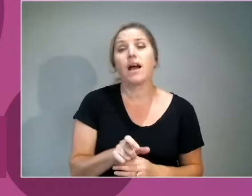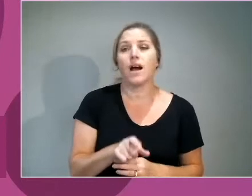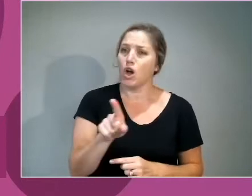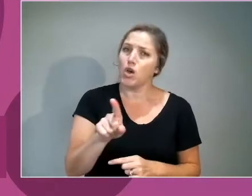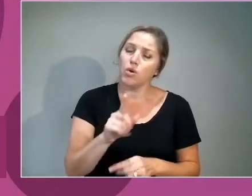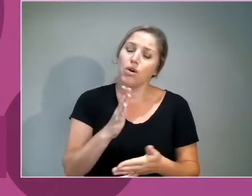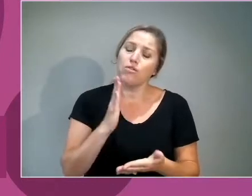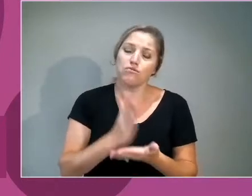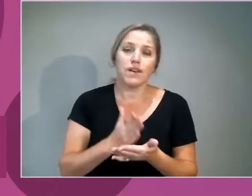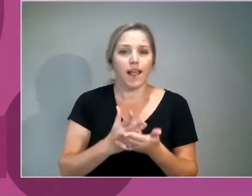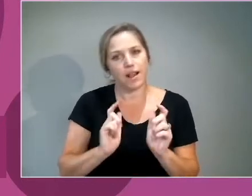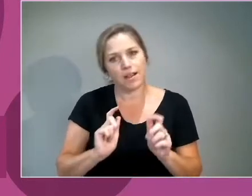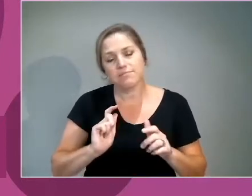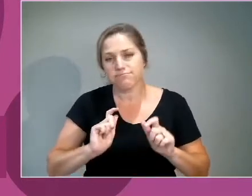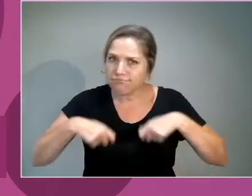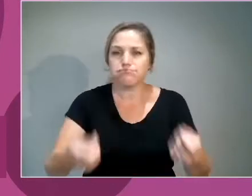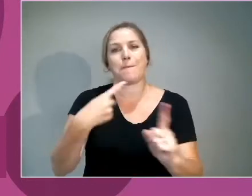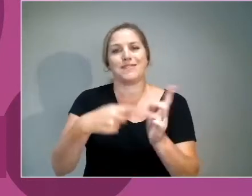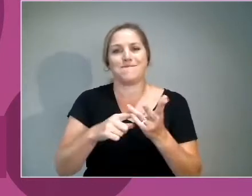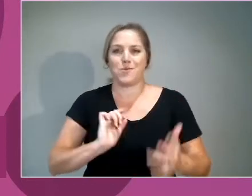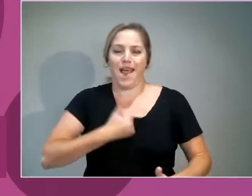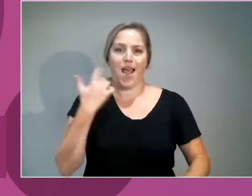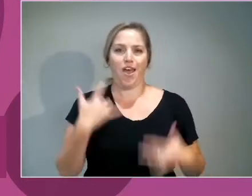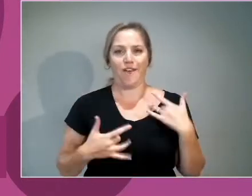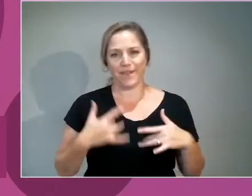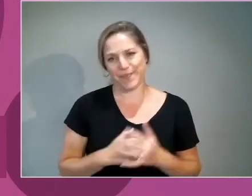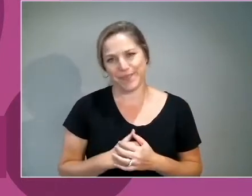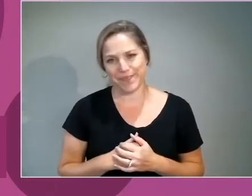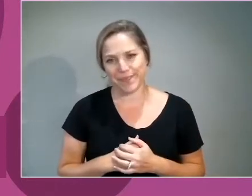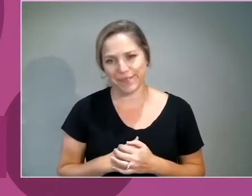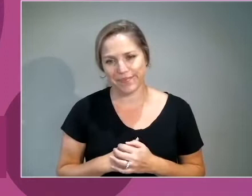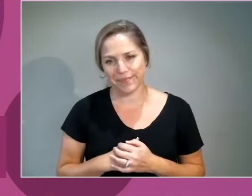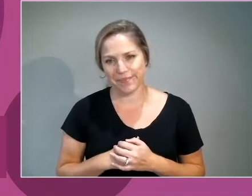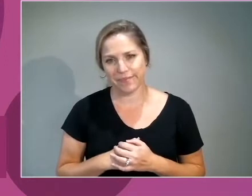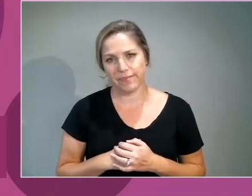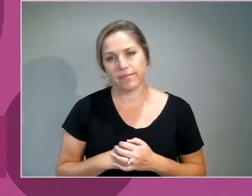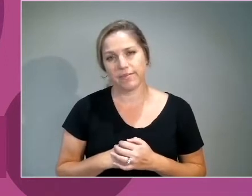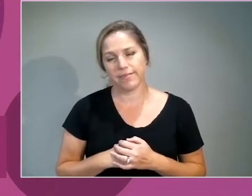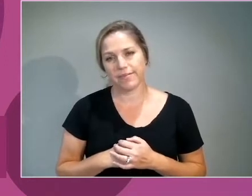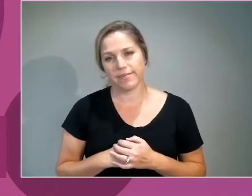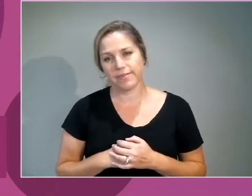The central theme of my to recap back in November was talking about contributing lines